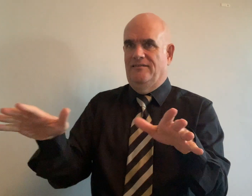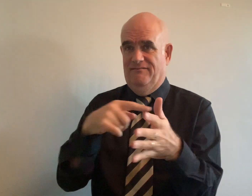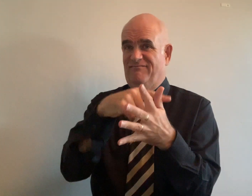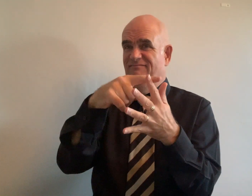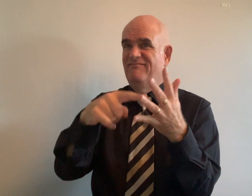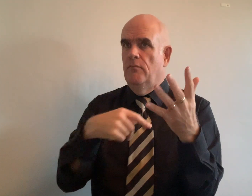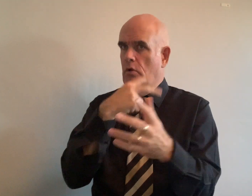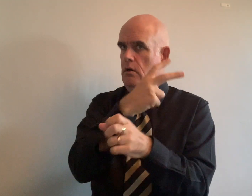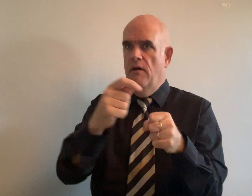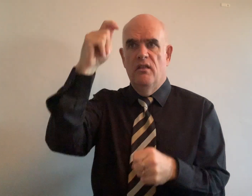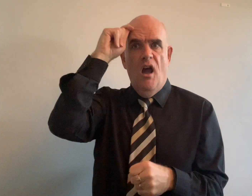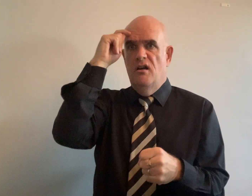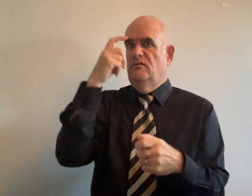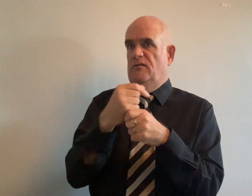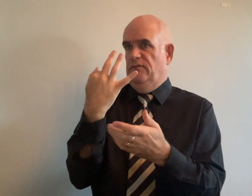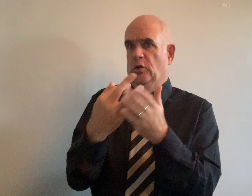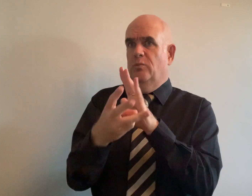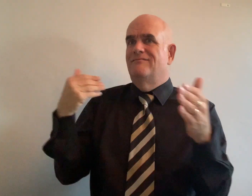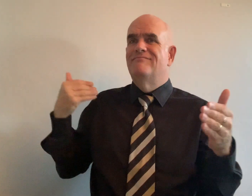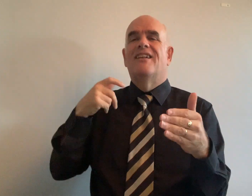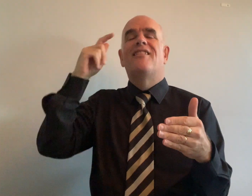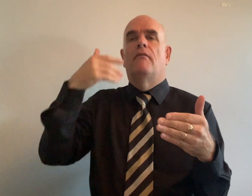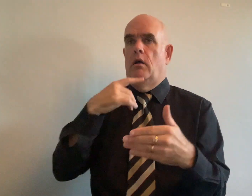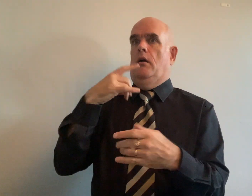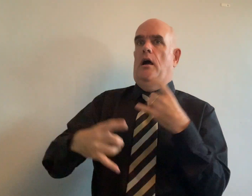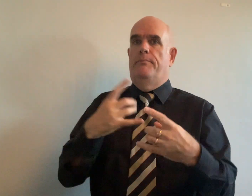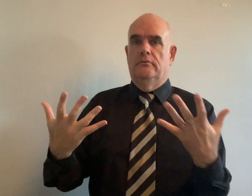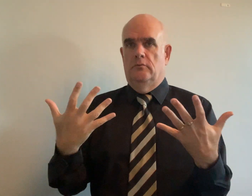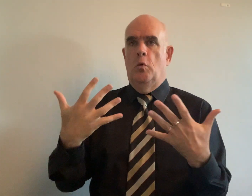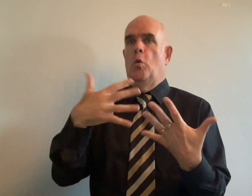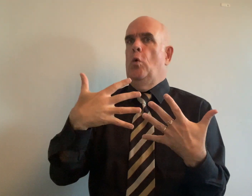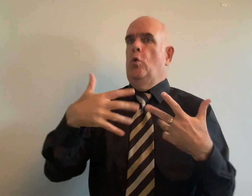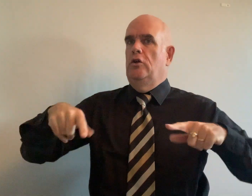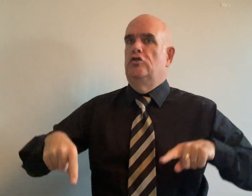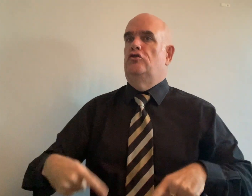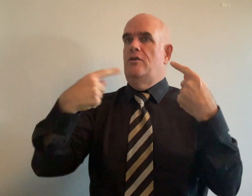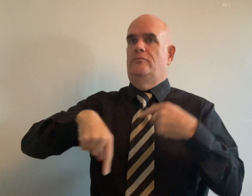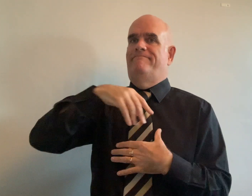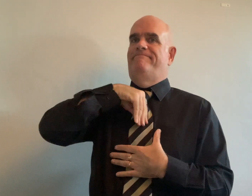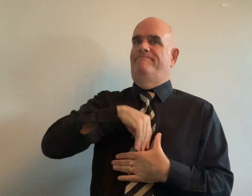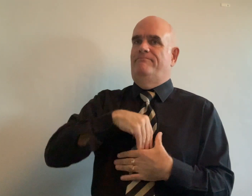resolve, to our way of life, be it how we work or socialise with others.